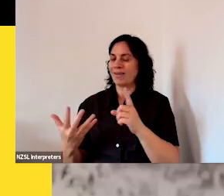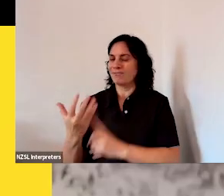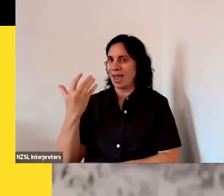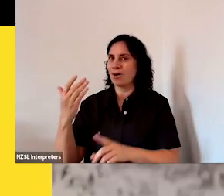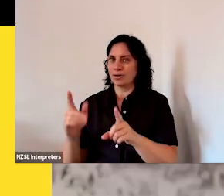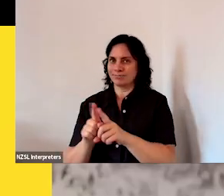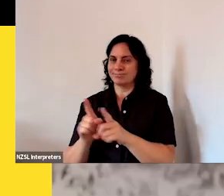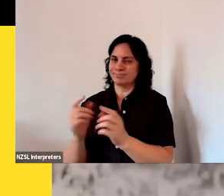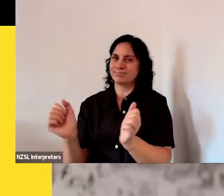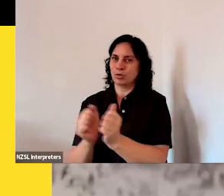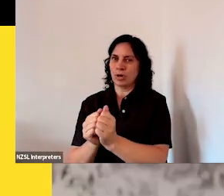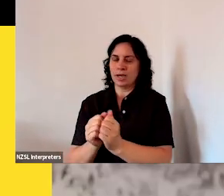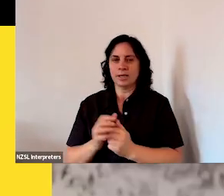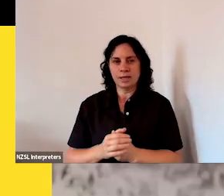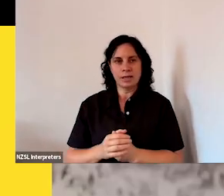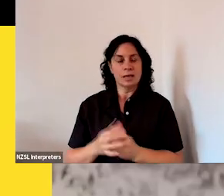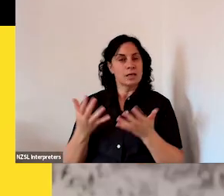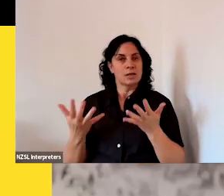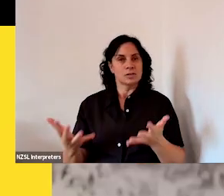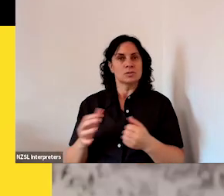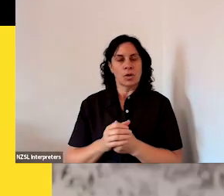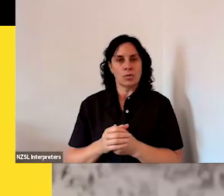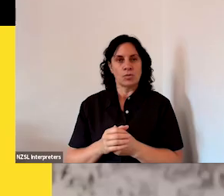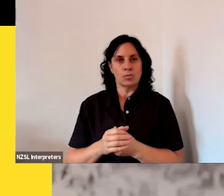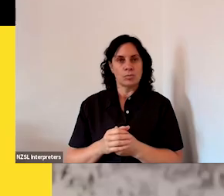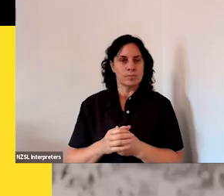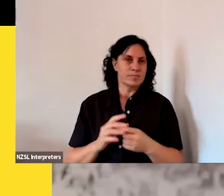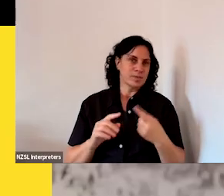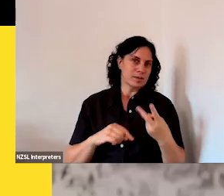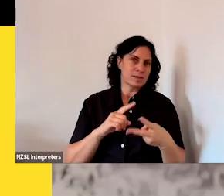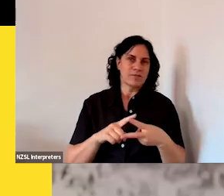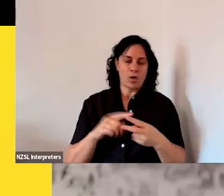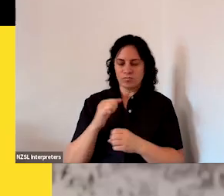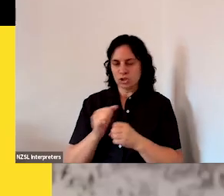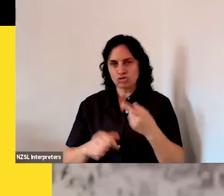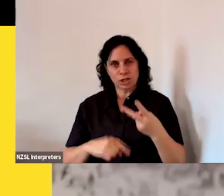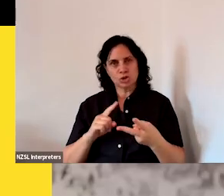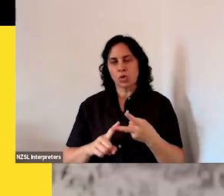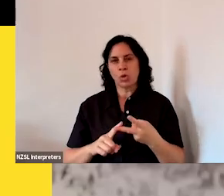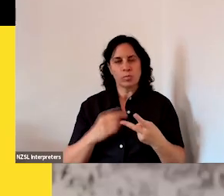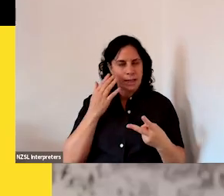So even after adjusting so socio demographic and structural factors and after accounting for school,